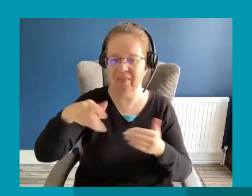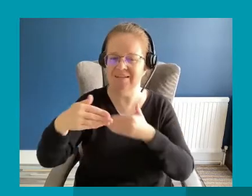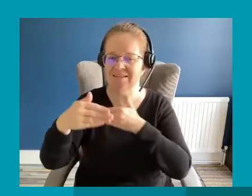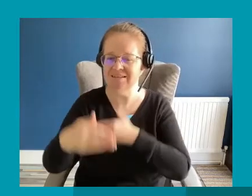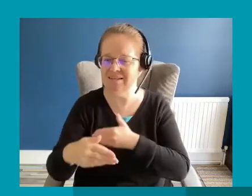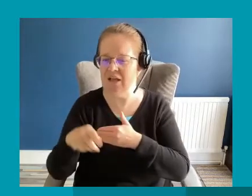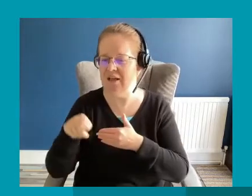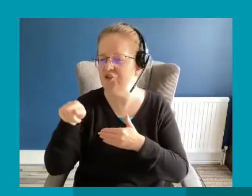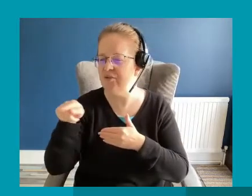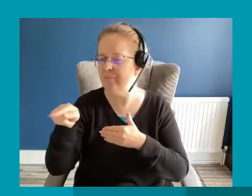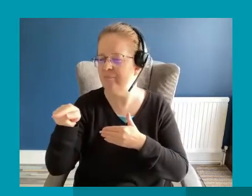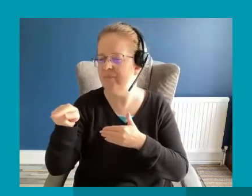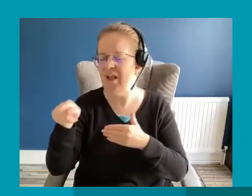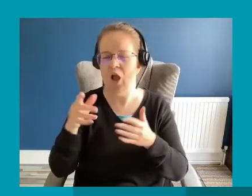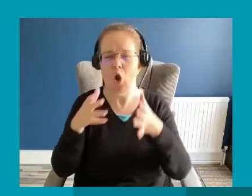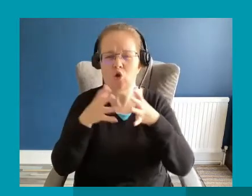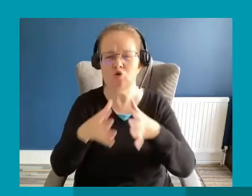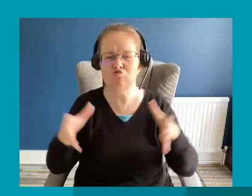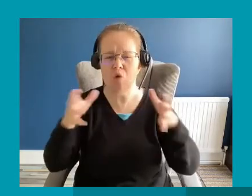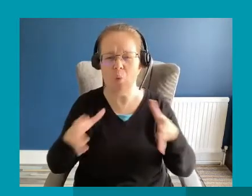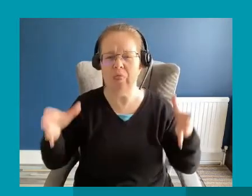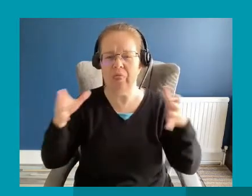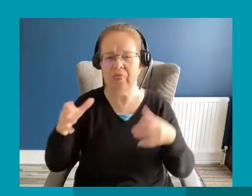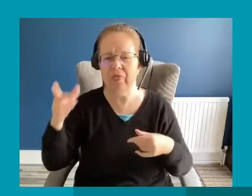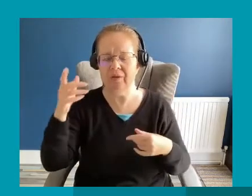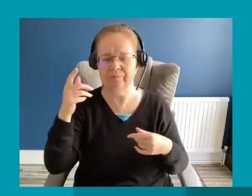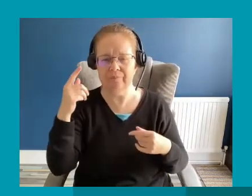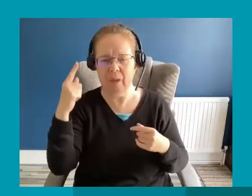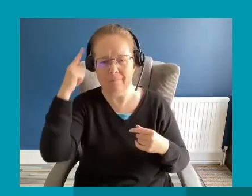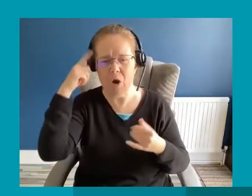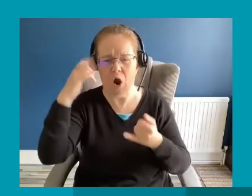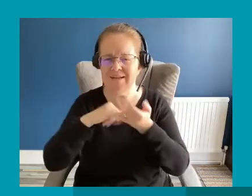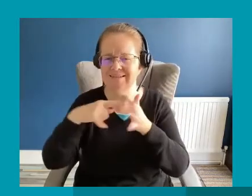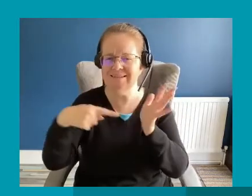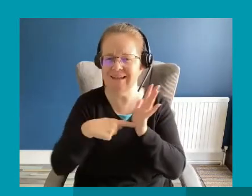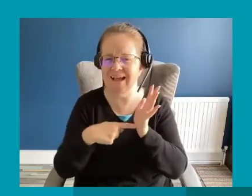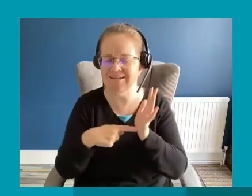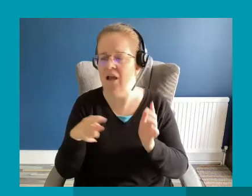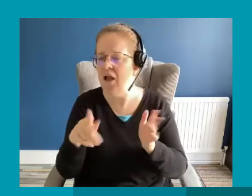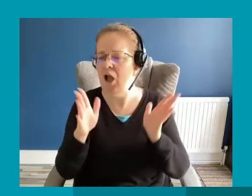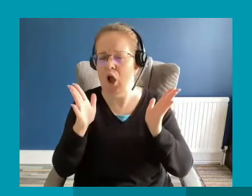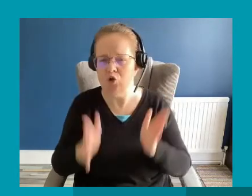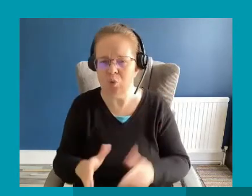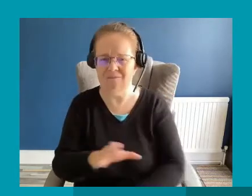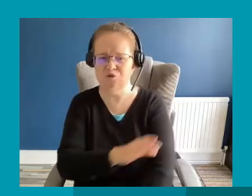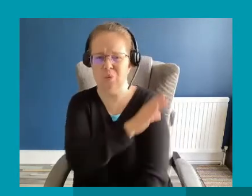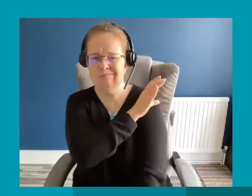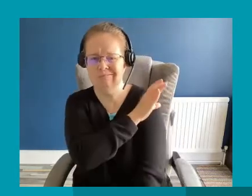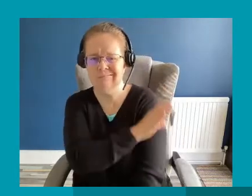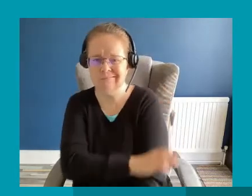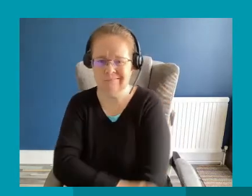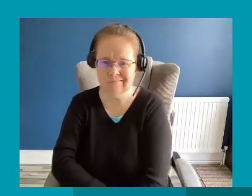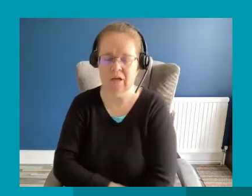it says you do have to have grit, You do have to have resilience, It's OK to feel 'cause you